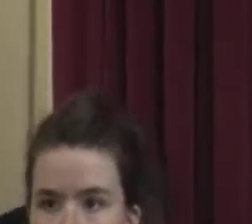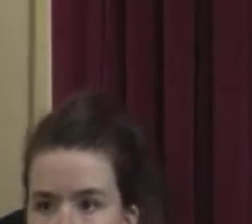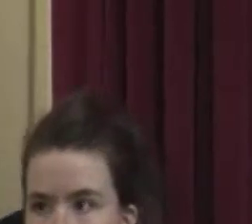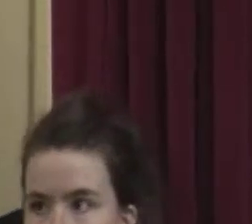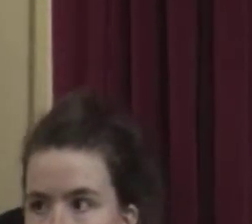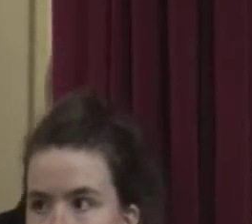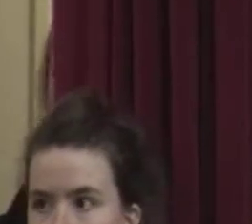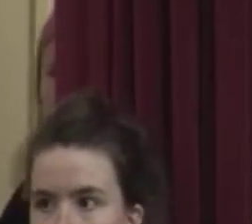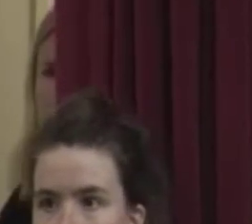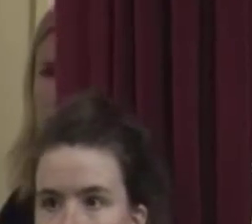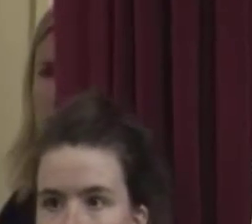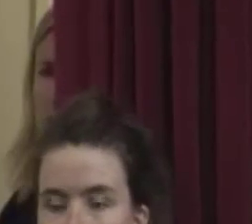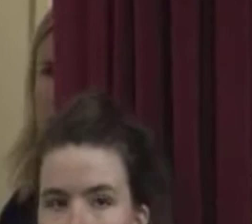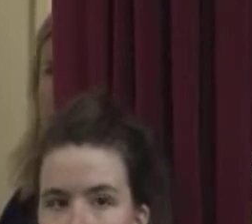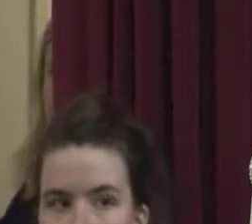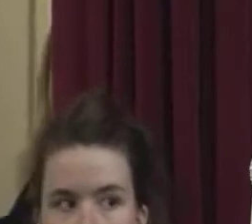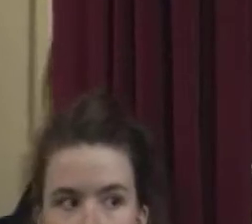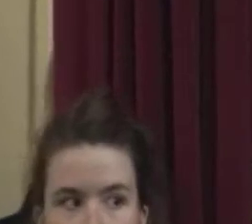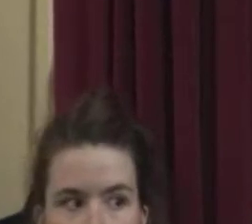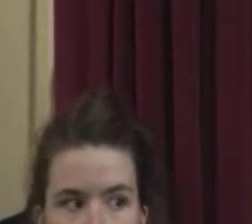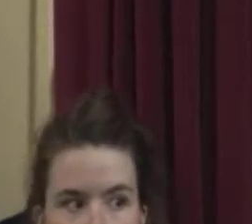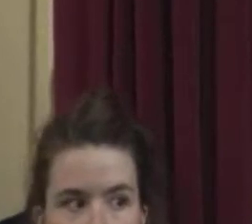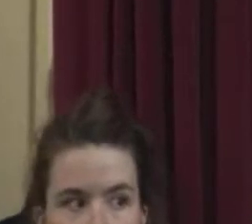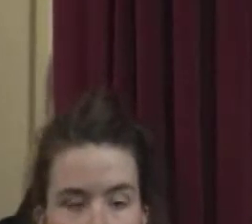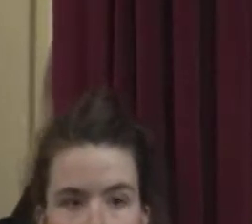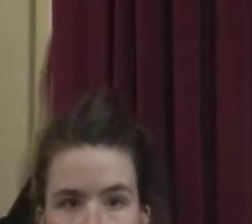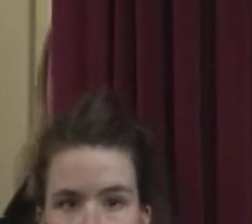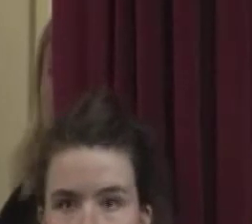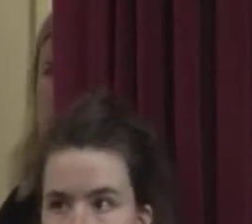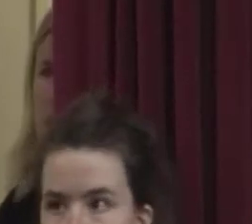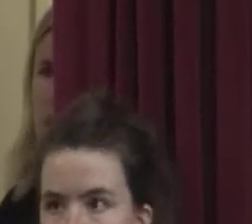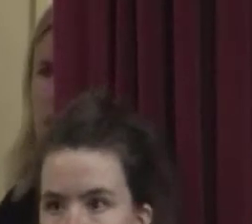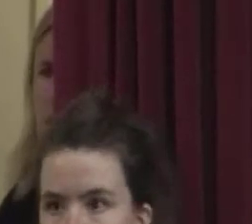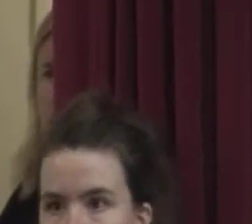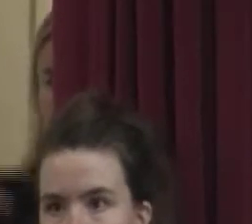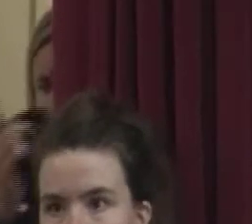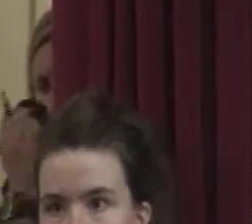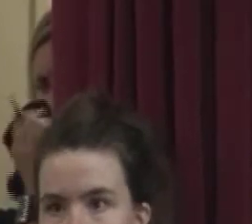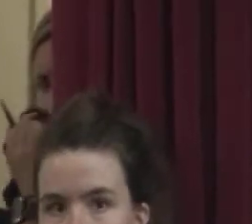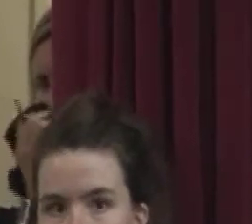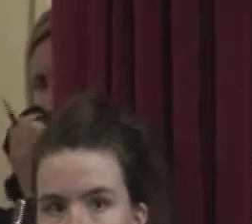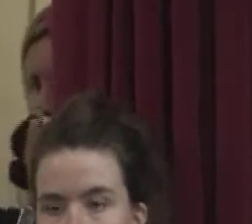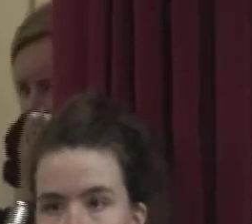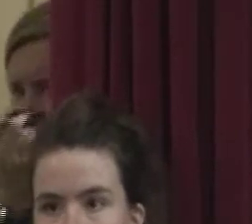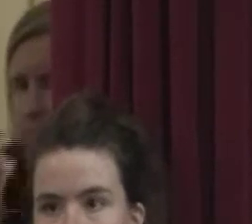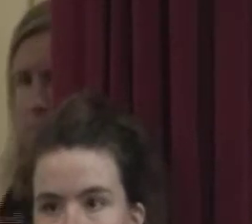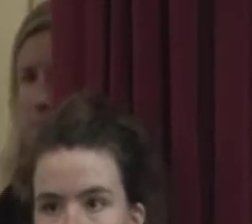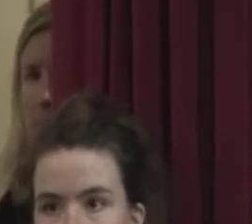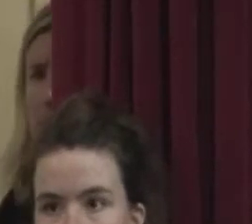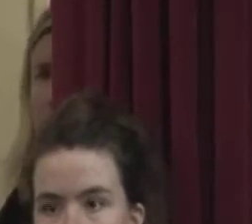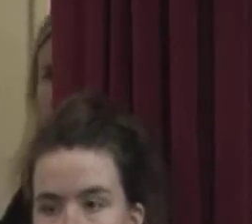And ODSP is not even enough for me to live on because over one-third of my rent